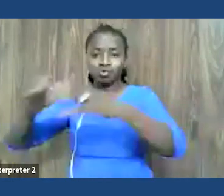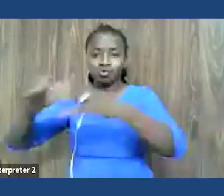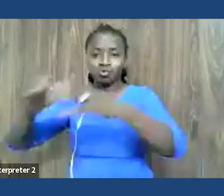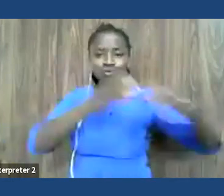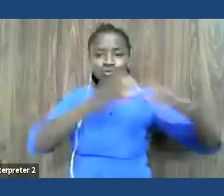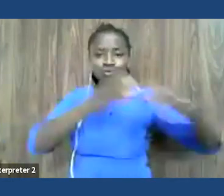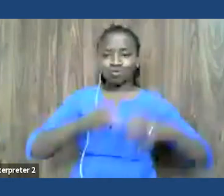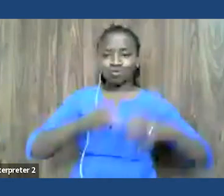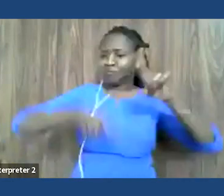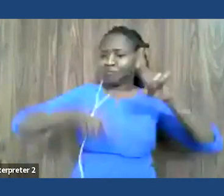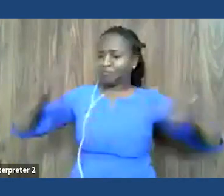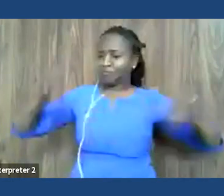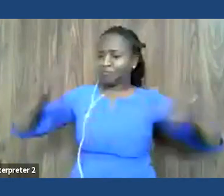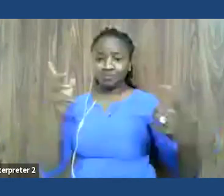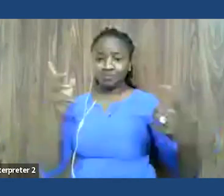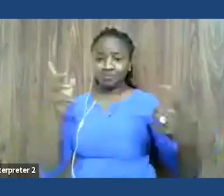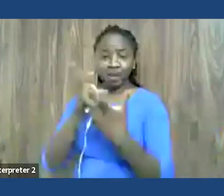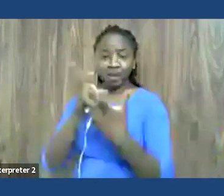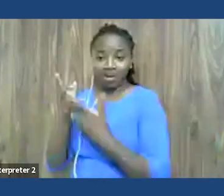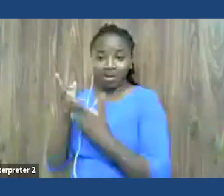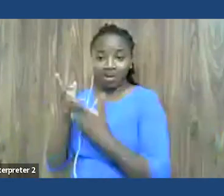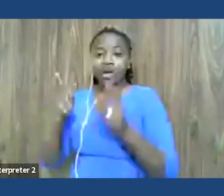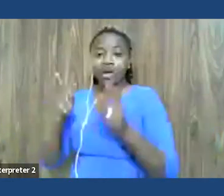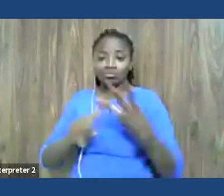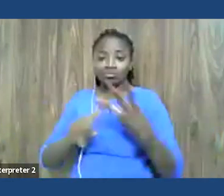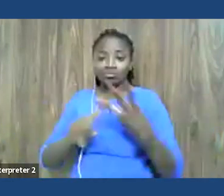Third, you have to have a local partner.